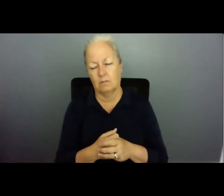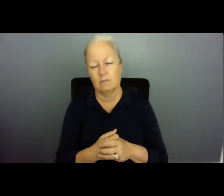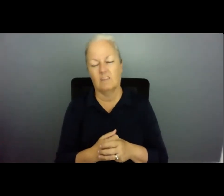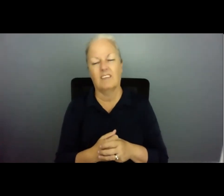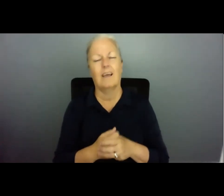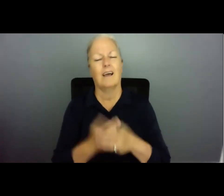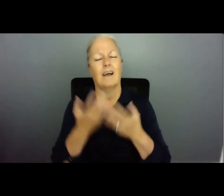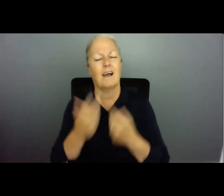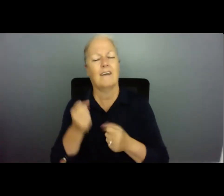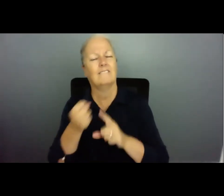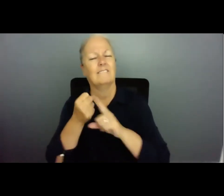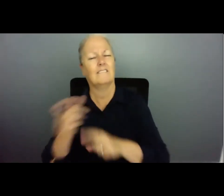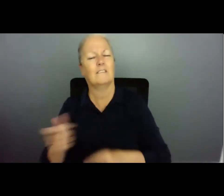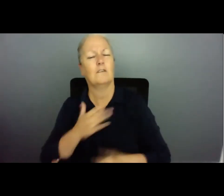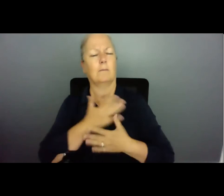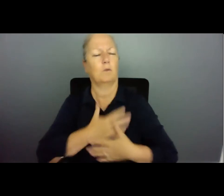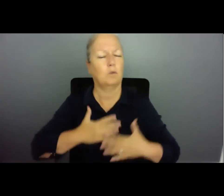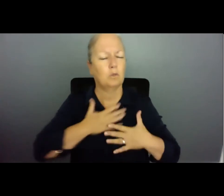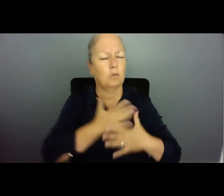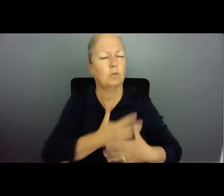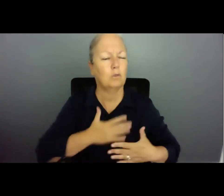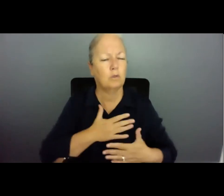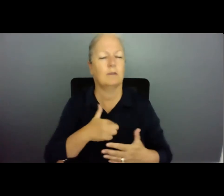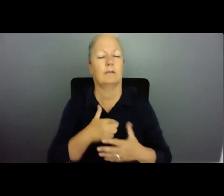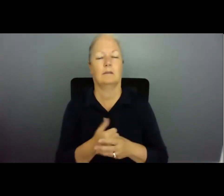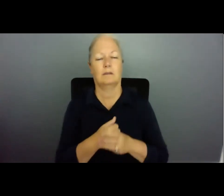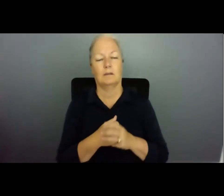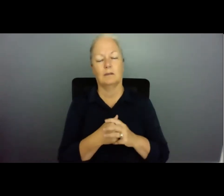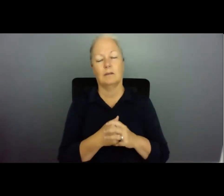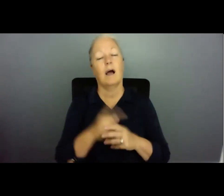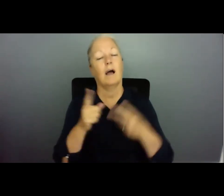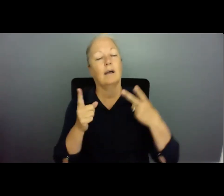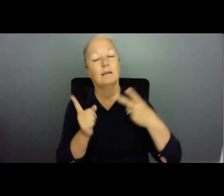general educational schools and special educational schools separates